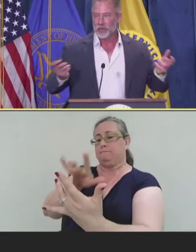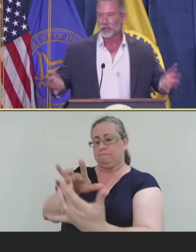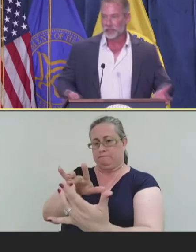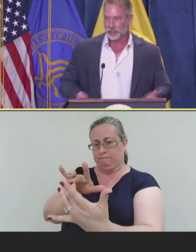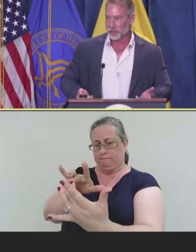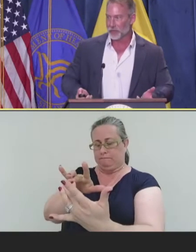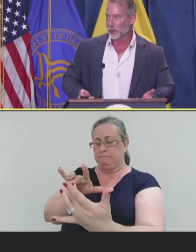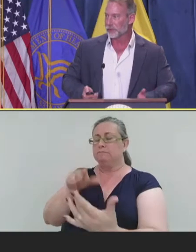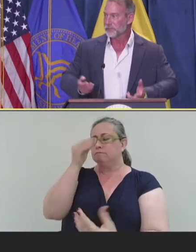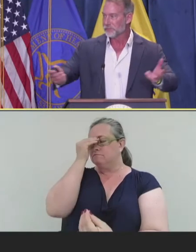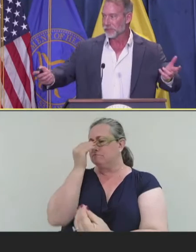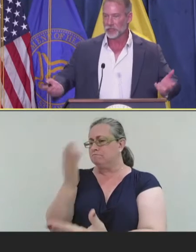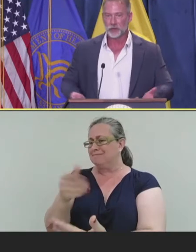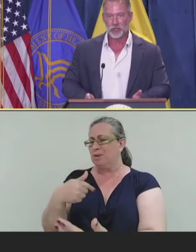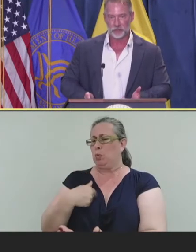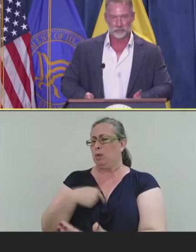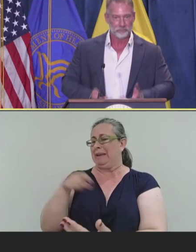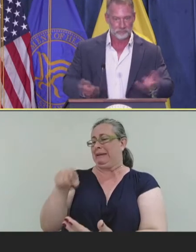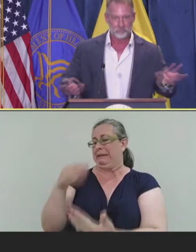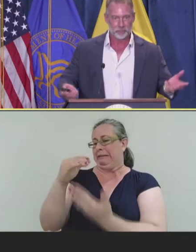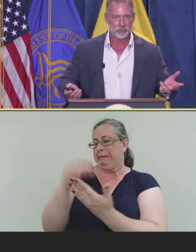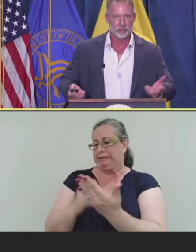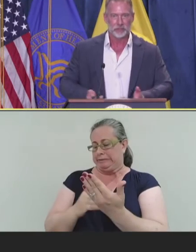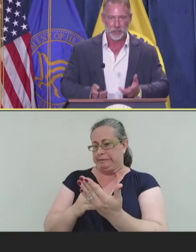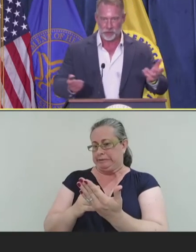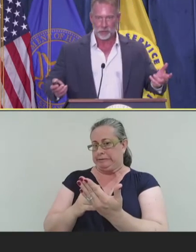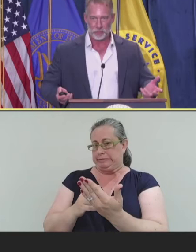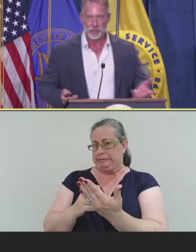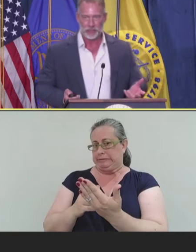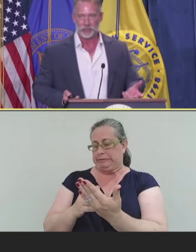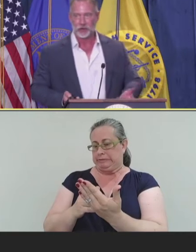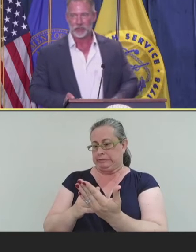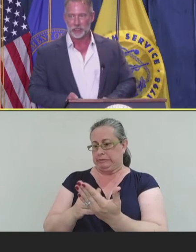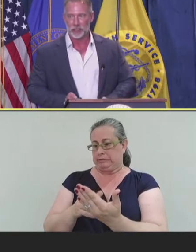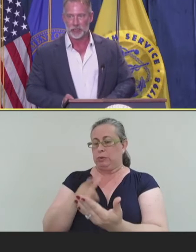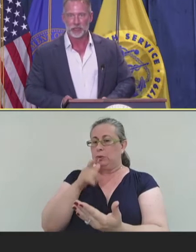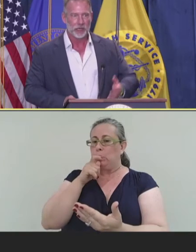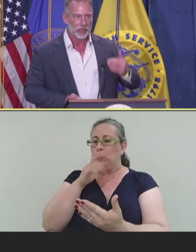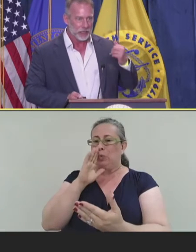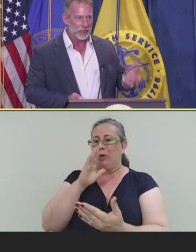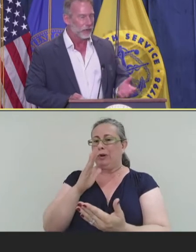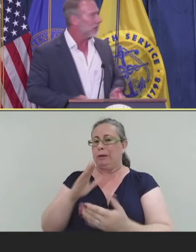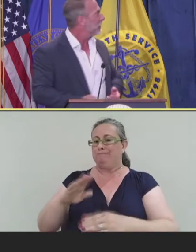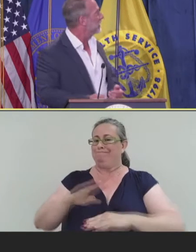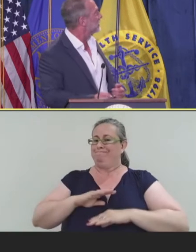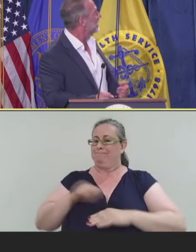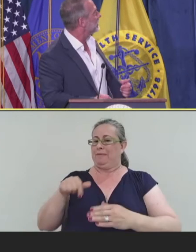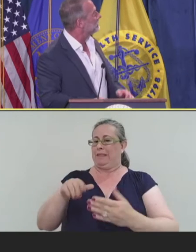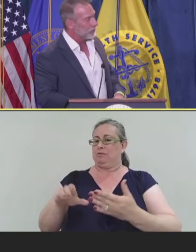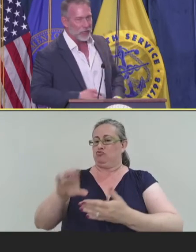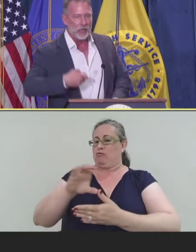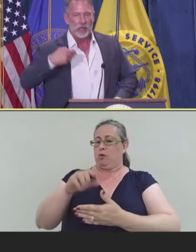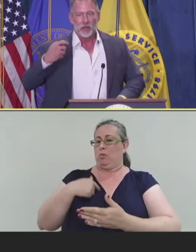a list of people that you can -- you know, that would meet these criteria that we can vaccinate."